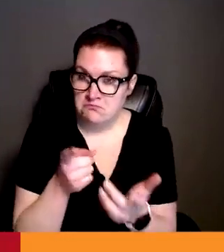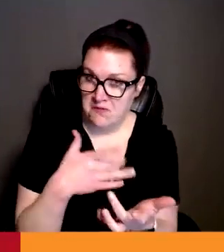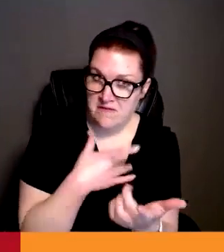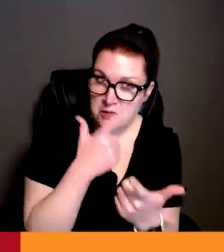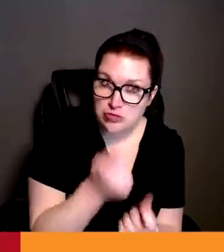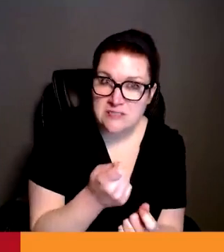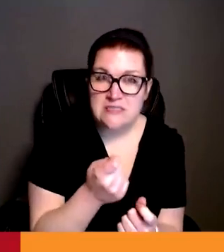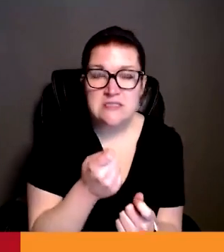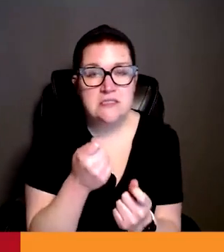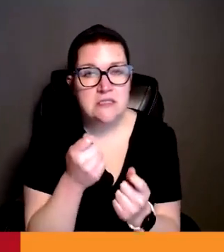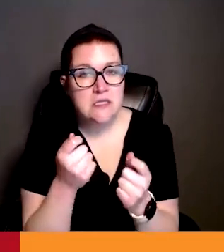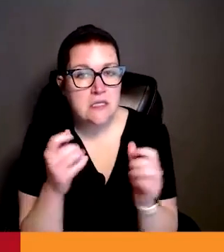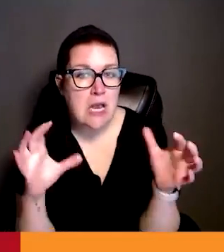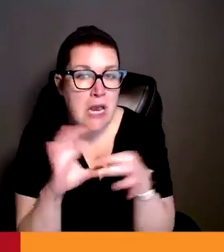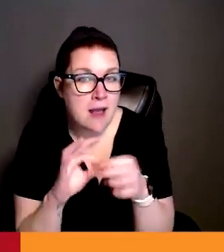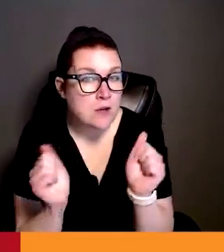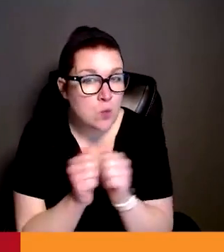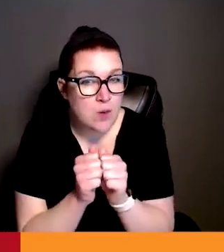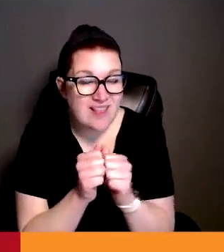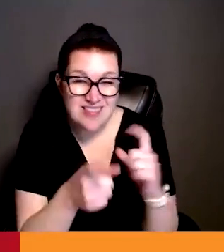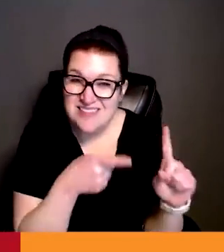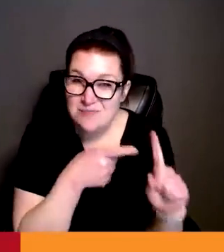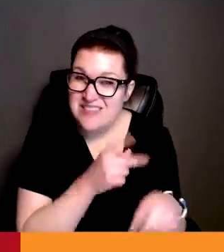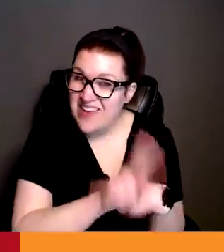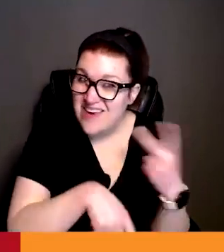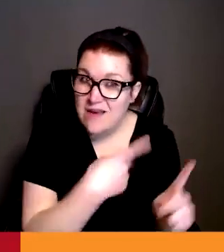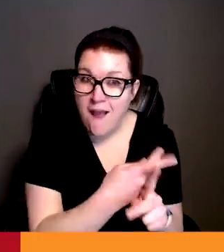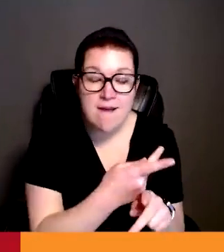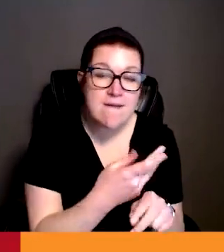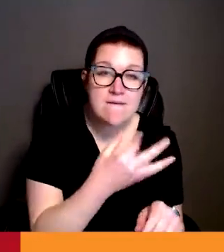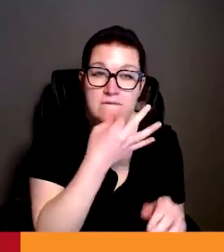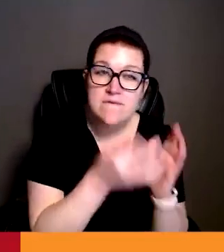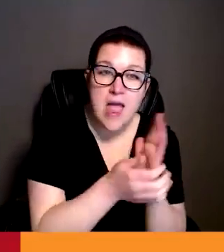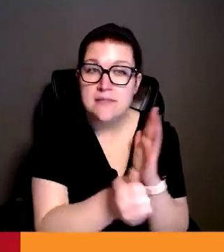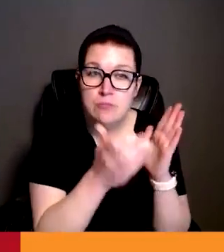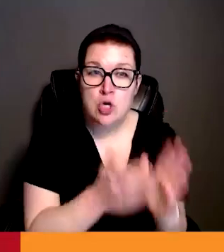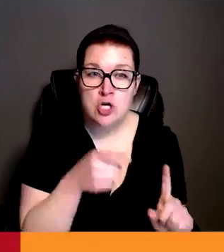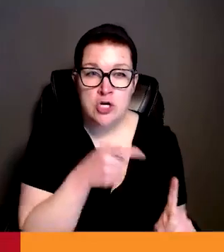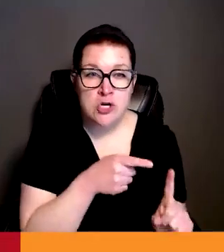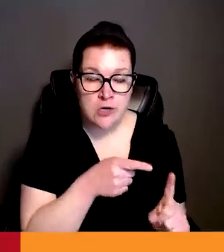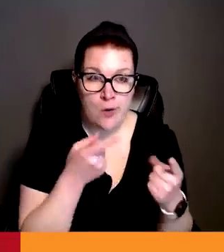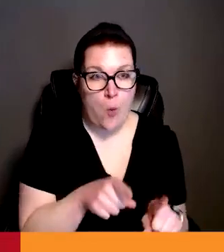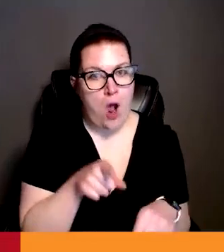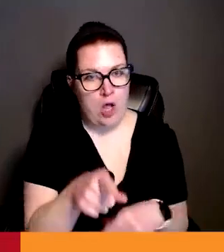in connecting with specific types of experts. And as you're working on phase one